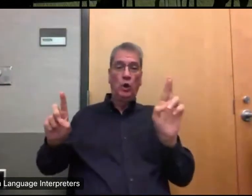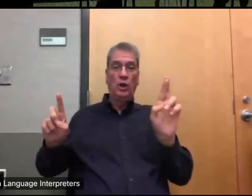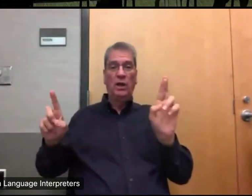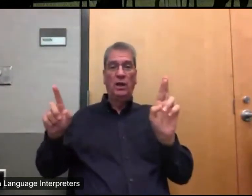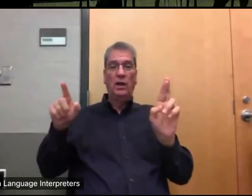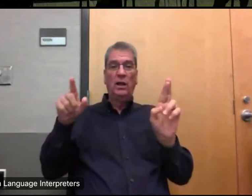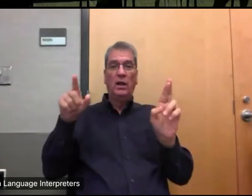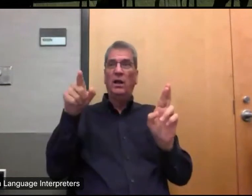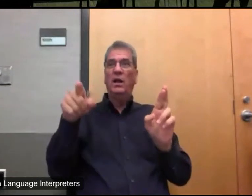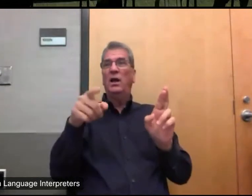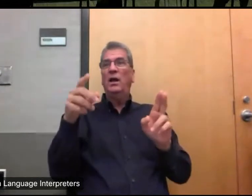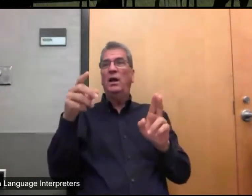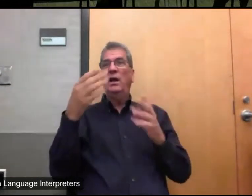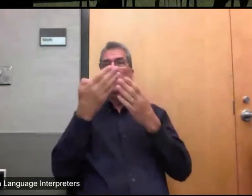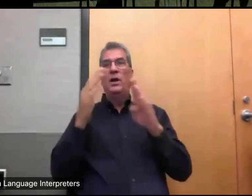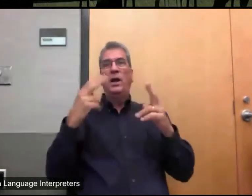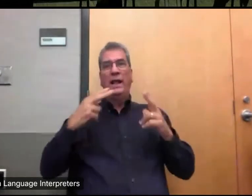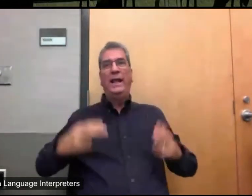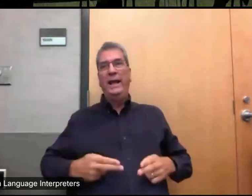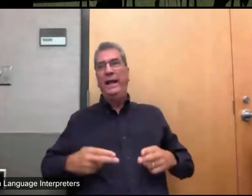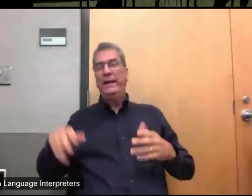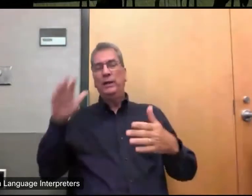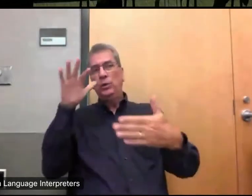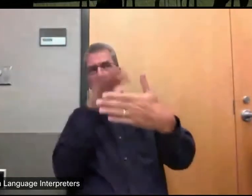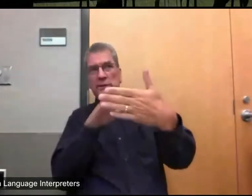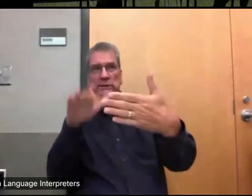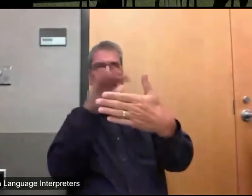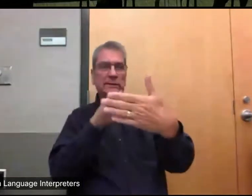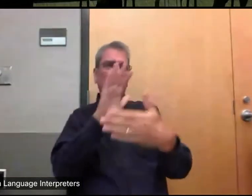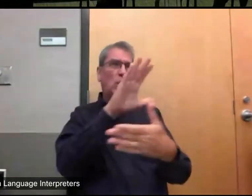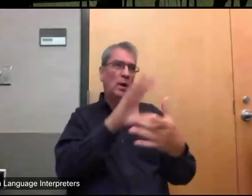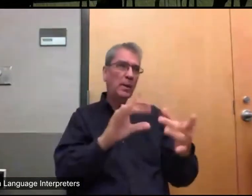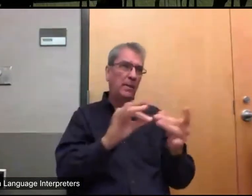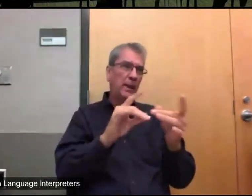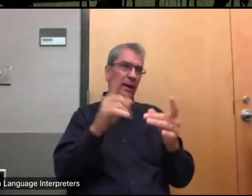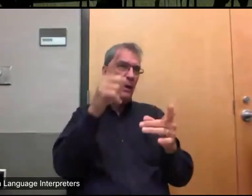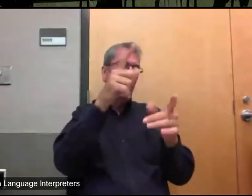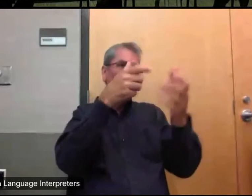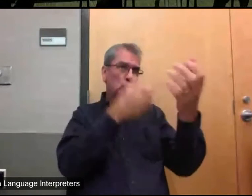up on their messages. Because again, there's gonna be certain audiences that are going to listen to that judge. There's gonna be certain audiences that listen